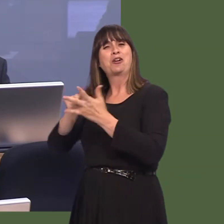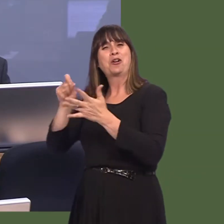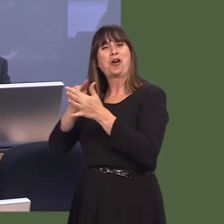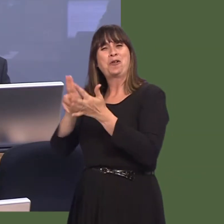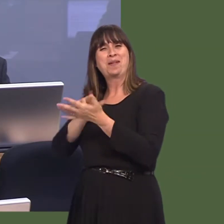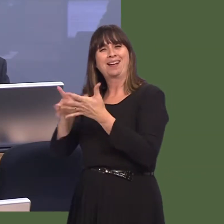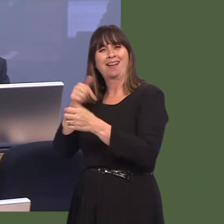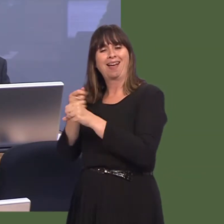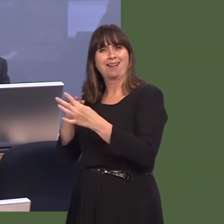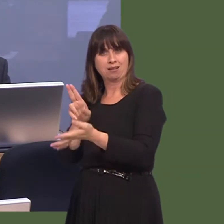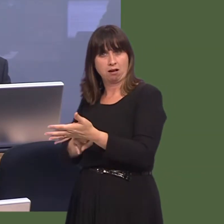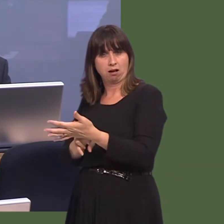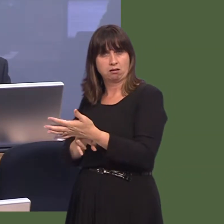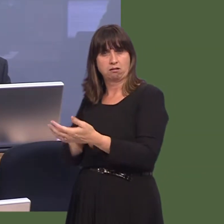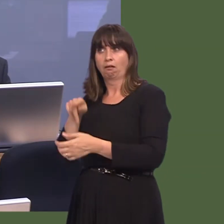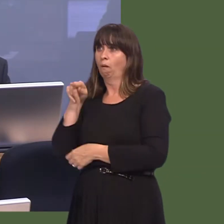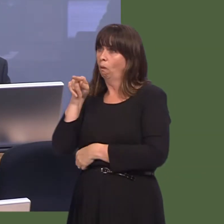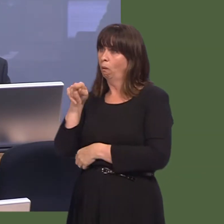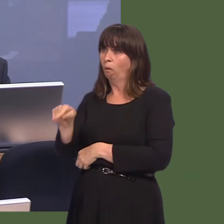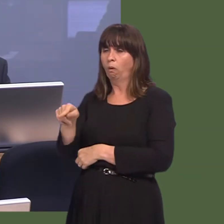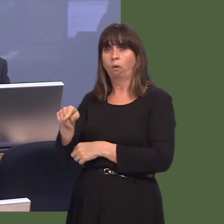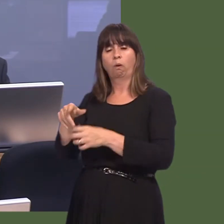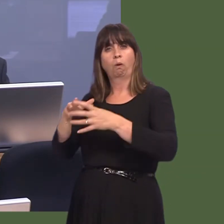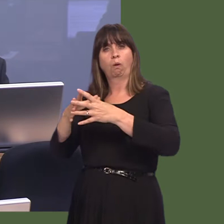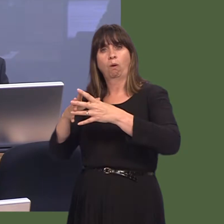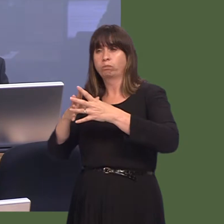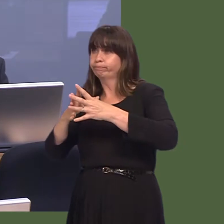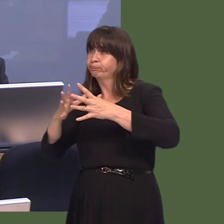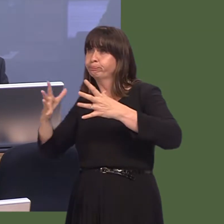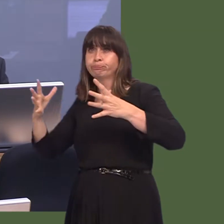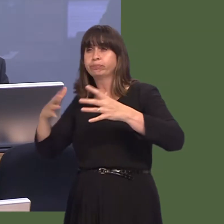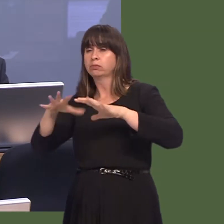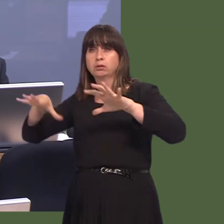or blue area, and work is indeed under way to even improve those access rates.